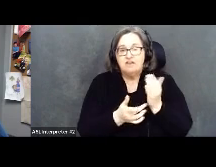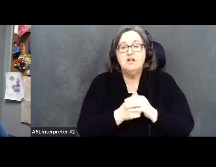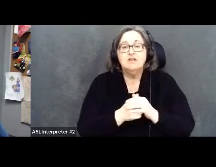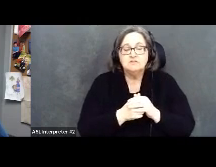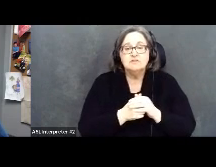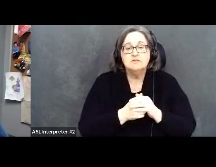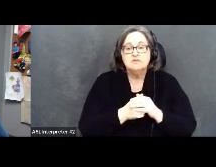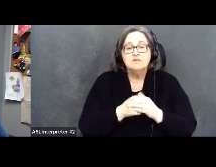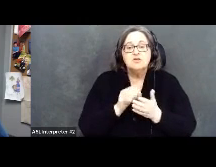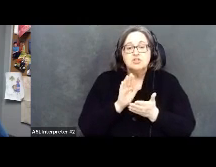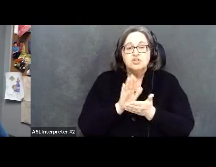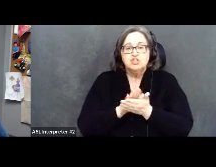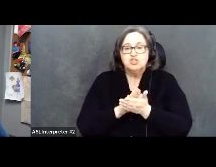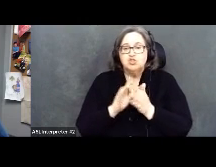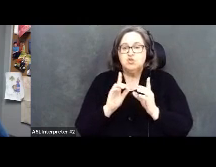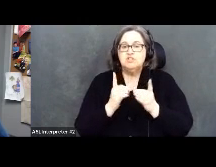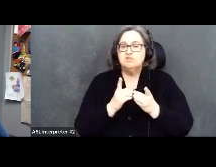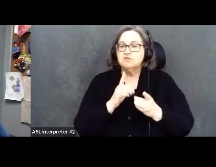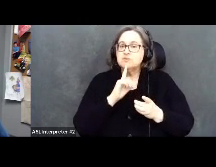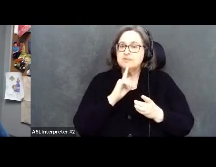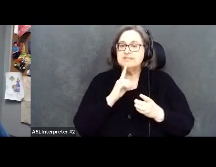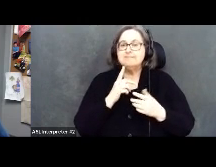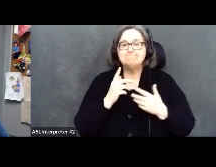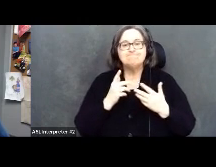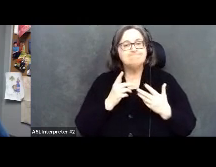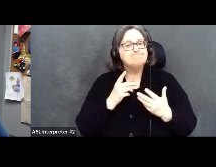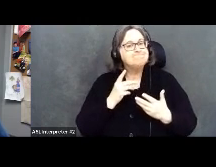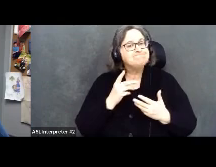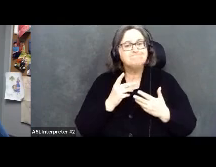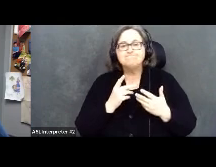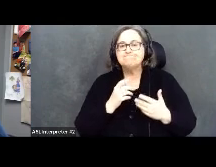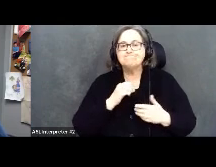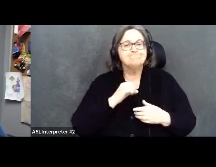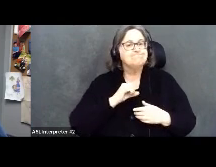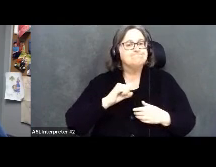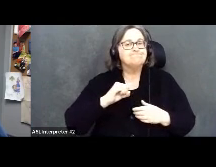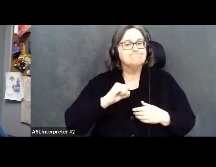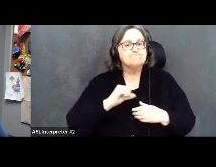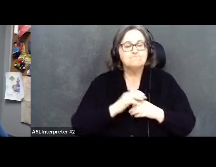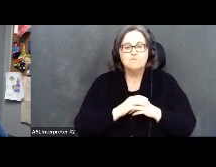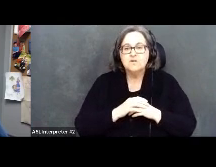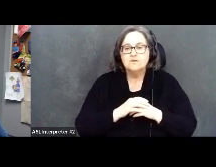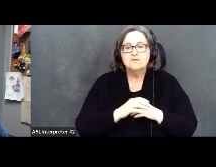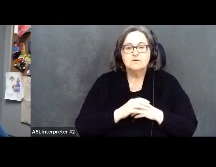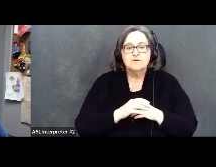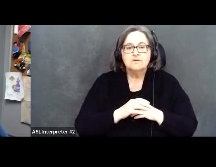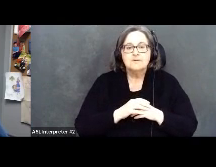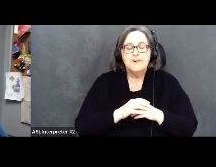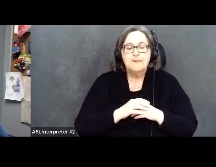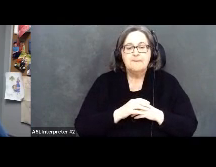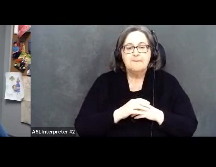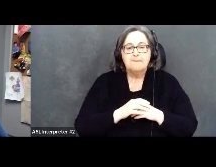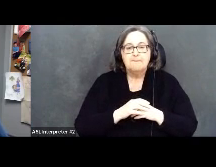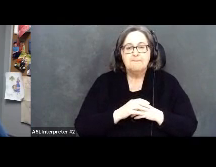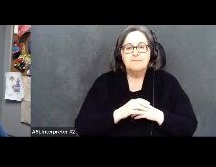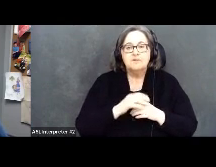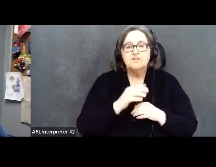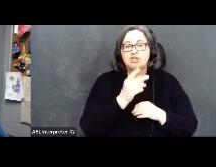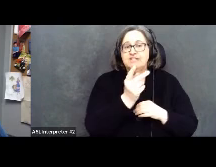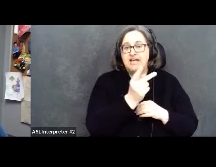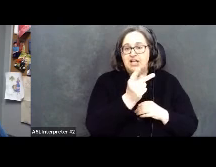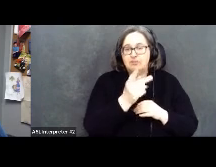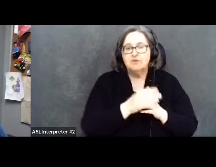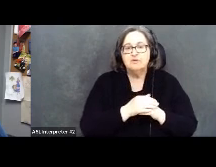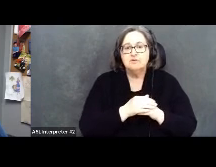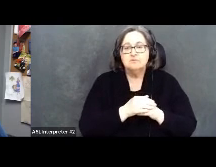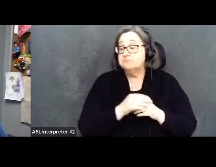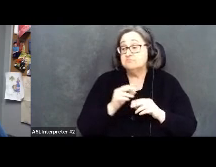The school district was really not pushing for it. Natalie and Brenda were, like, no, you are